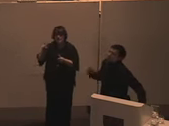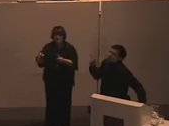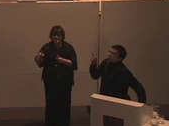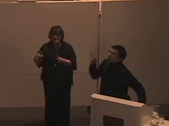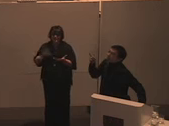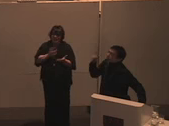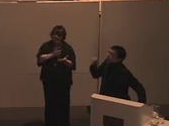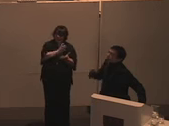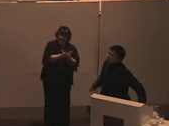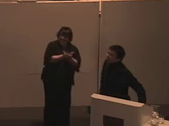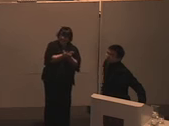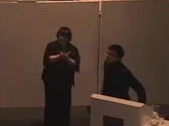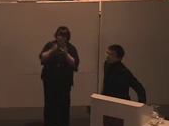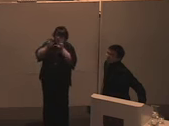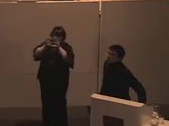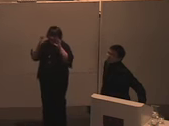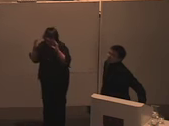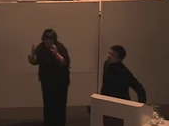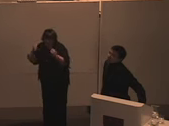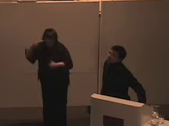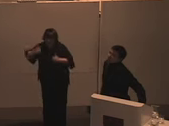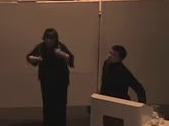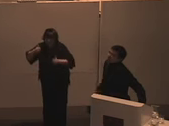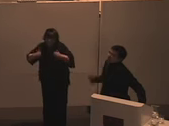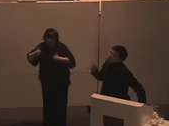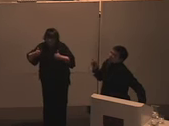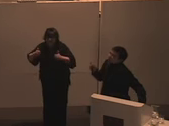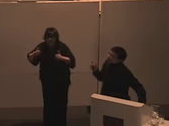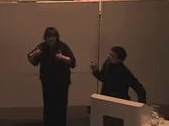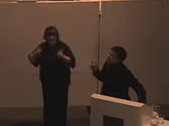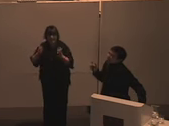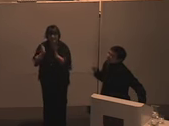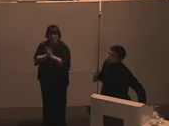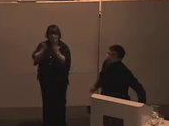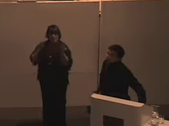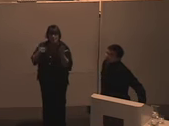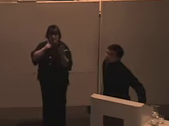And both is really, really, I can say, the beginning of architecture.